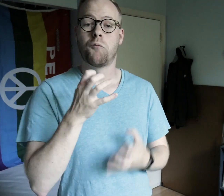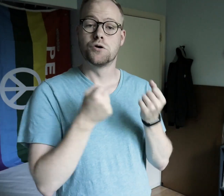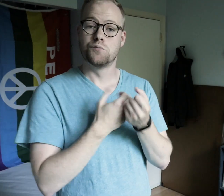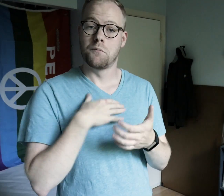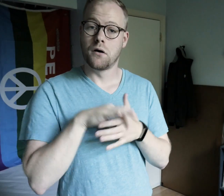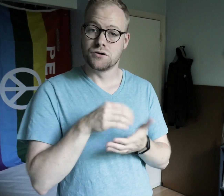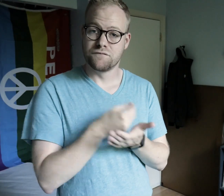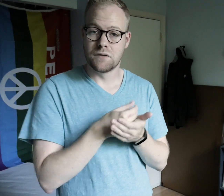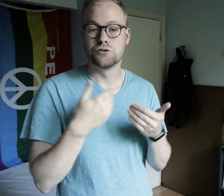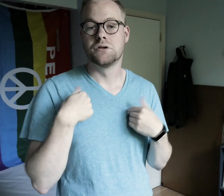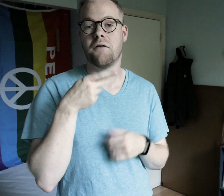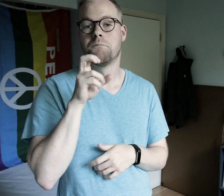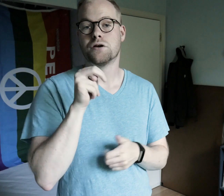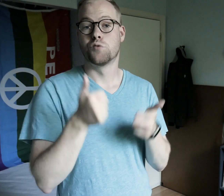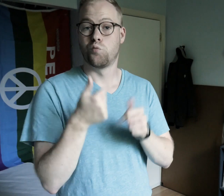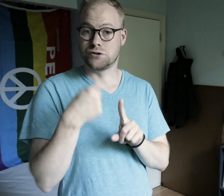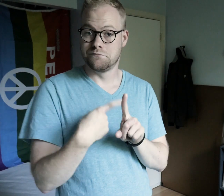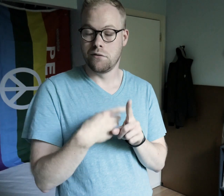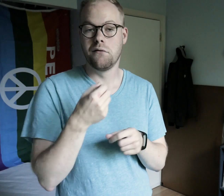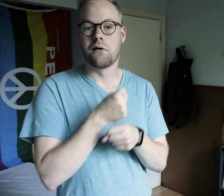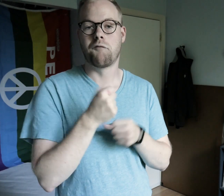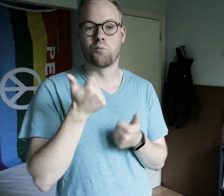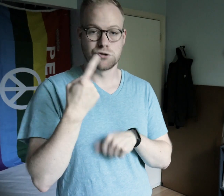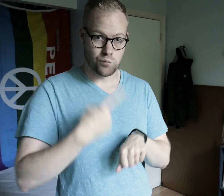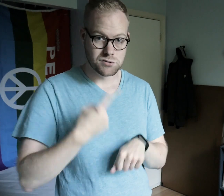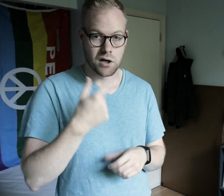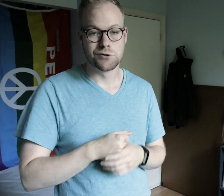If you want to support my content financially, I have Patreon, which is monthly, and ko-fi, which is one-time.